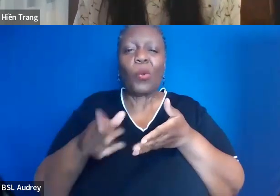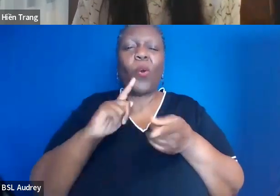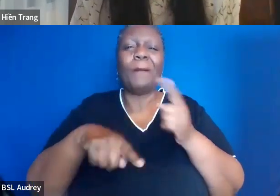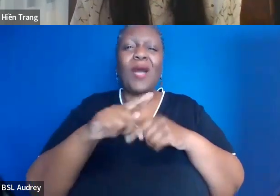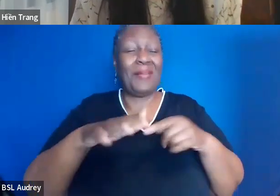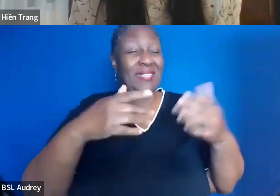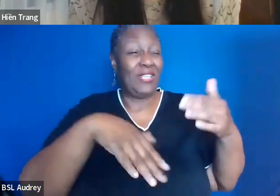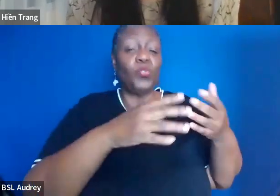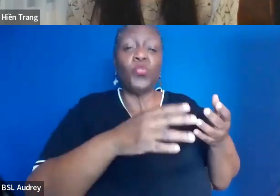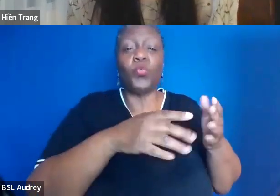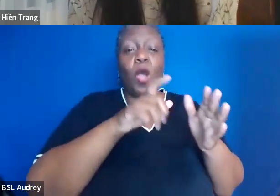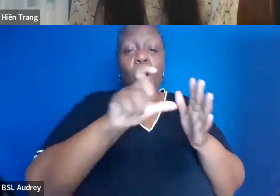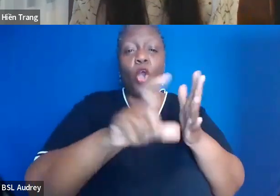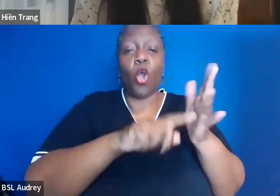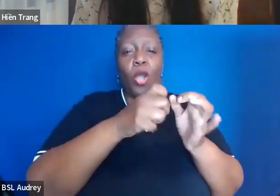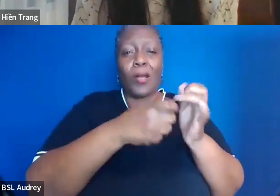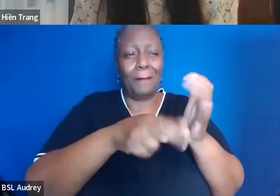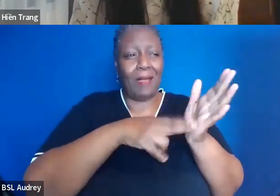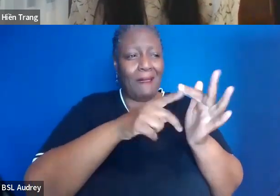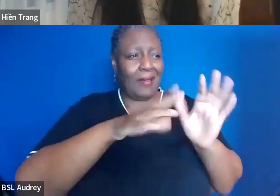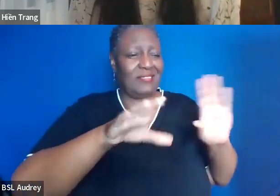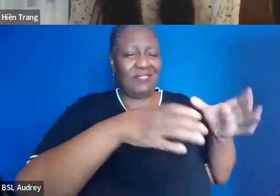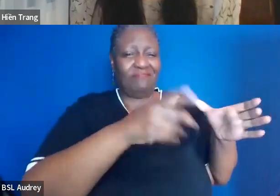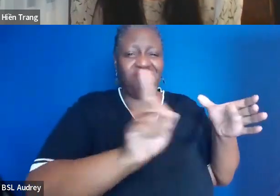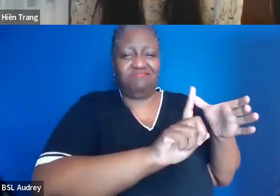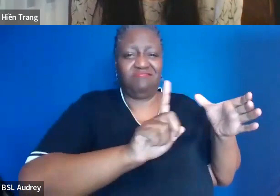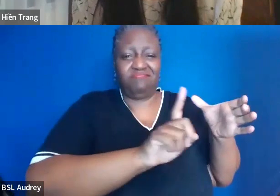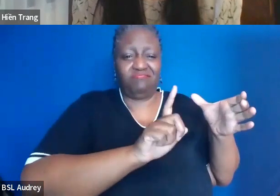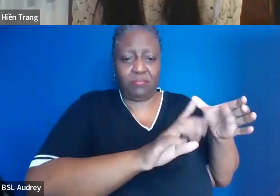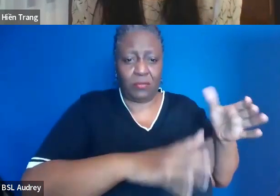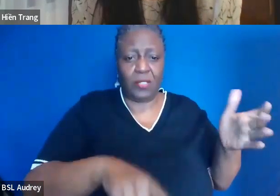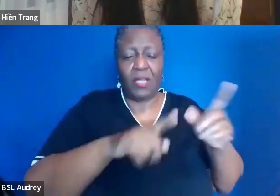instead but the point is is that at the end of her life hosting hung after her second husband